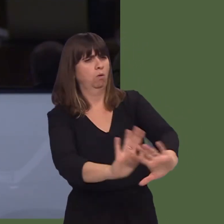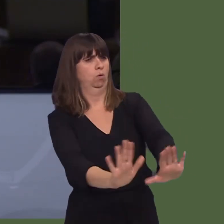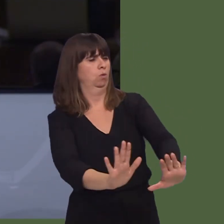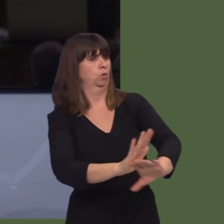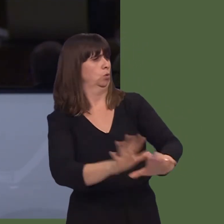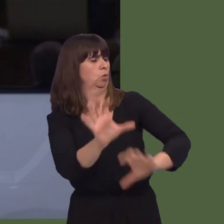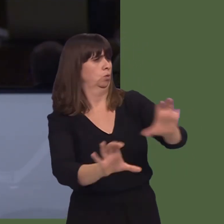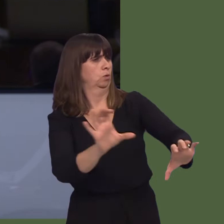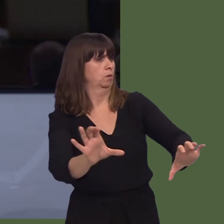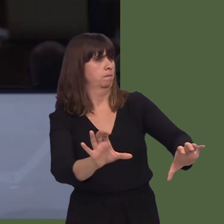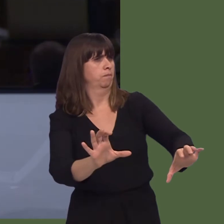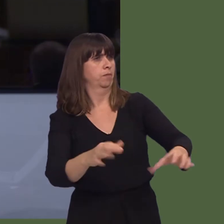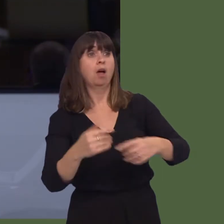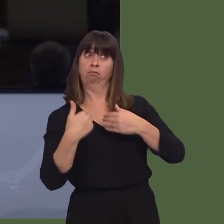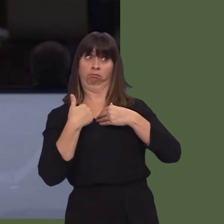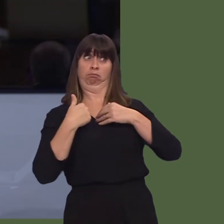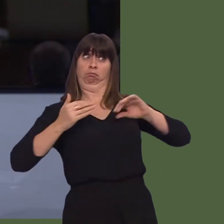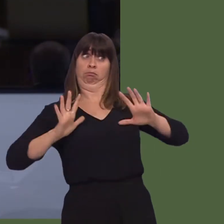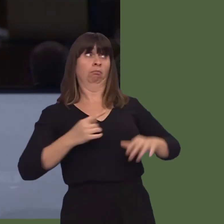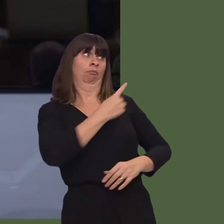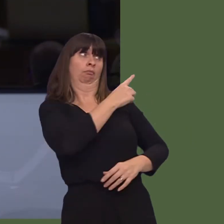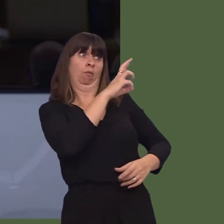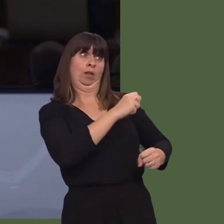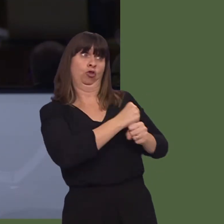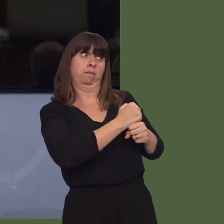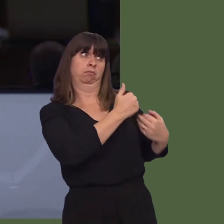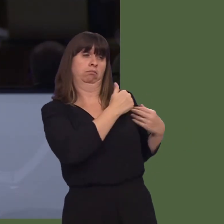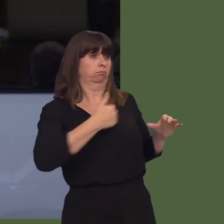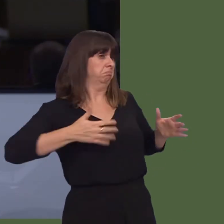matter for the Welsh Government, as it is outside of NRW's remit.